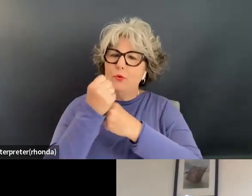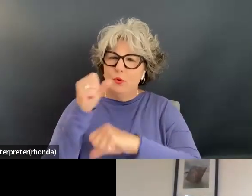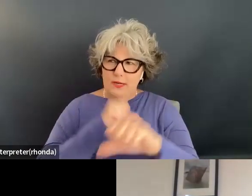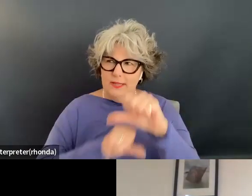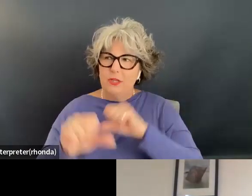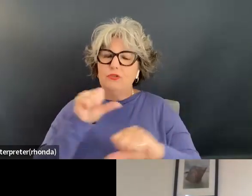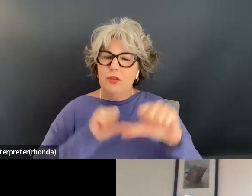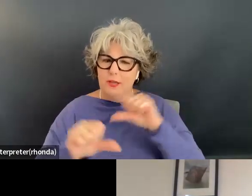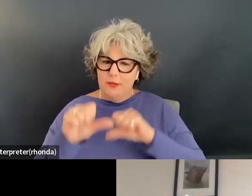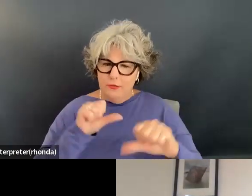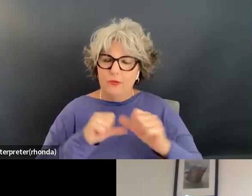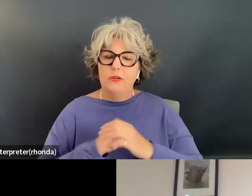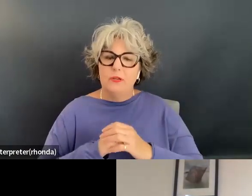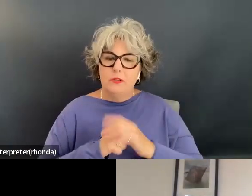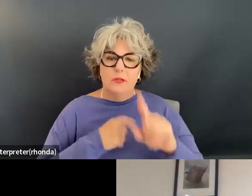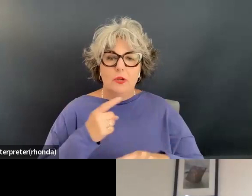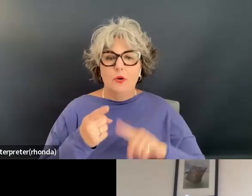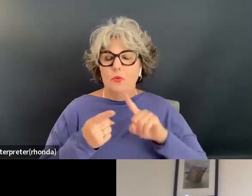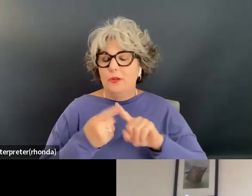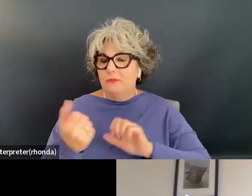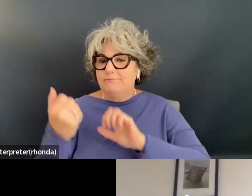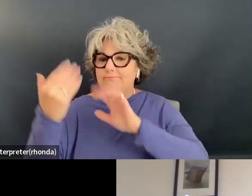when we are in these kinds of situations.